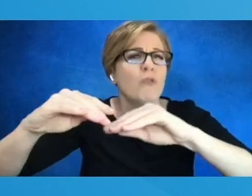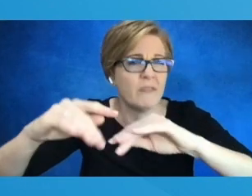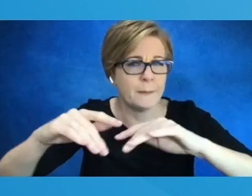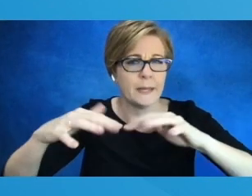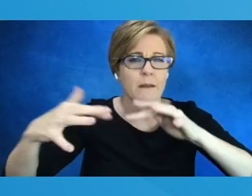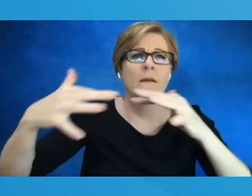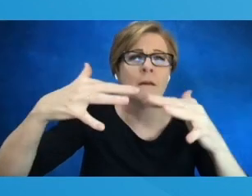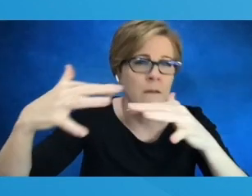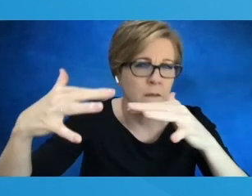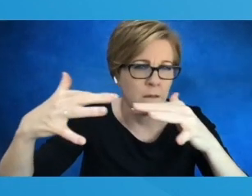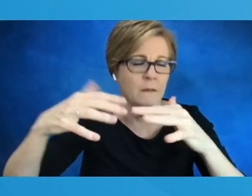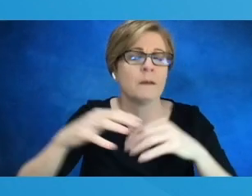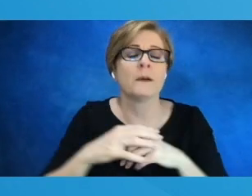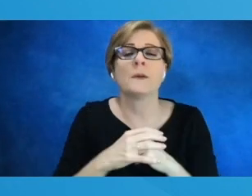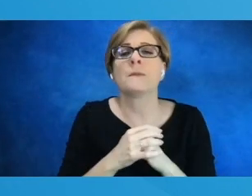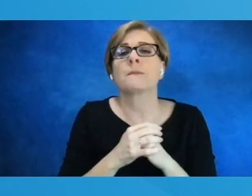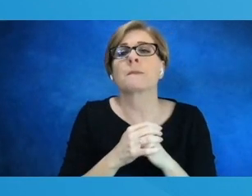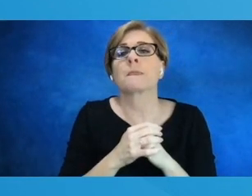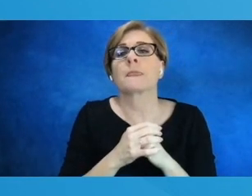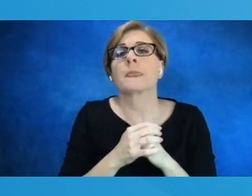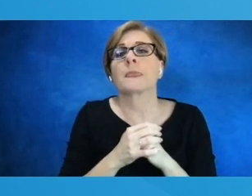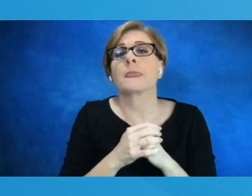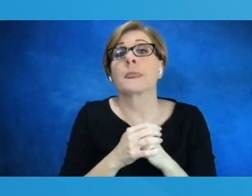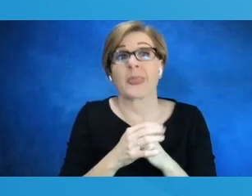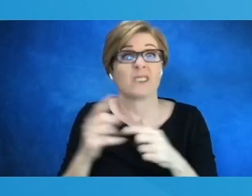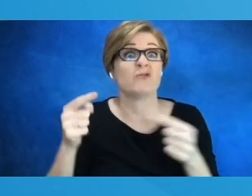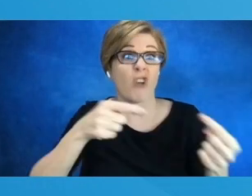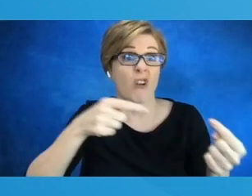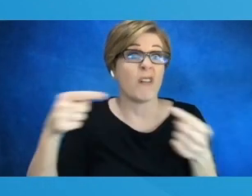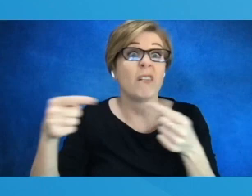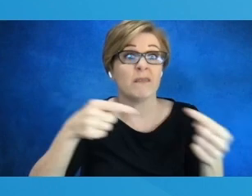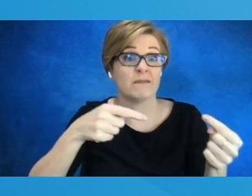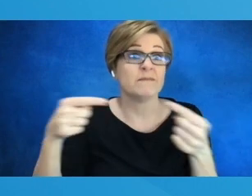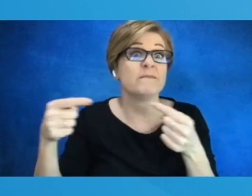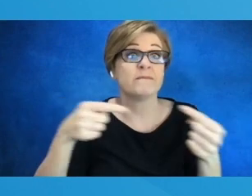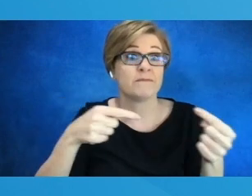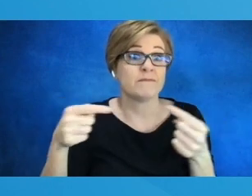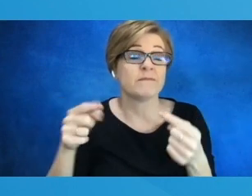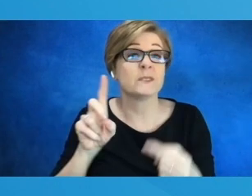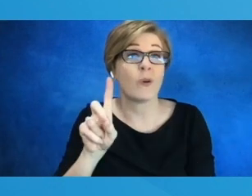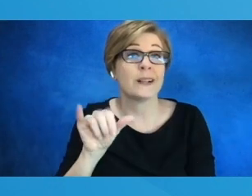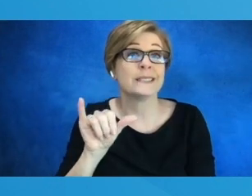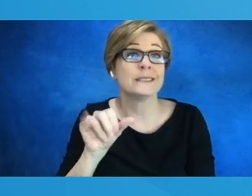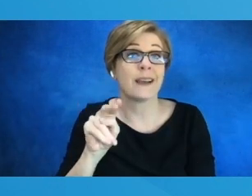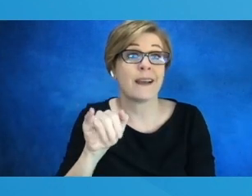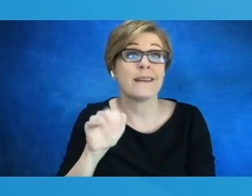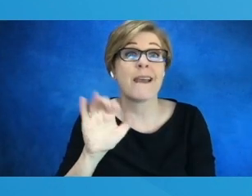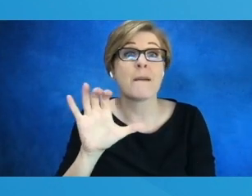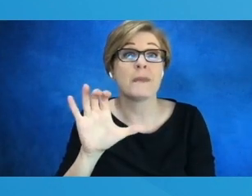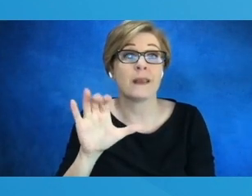There's a feeling of struggle, dynamic movement. Wonderful.